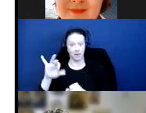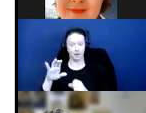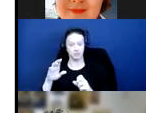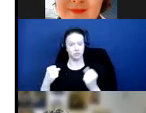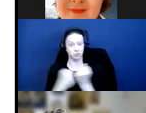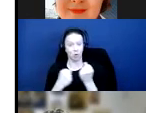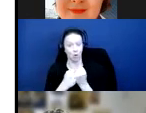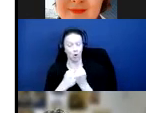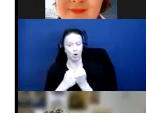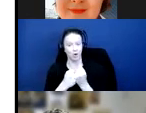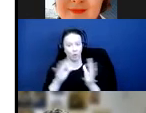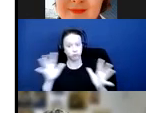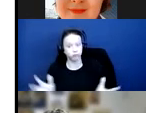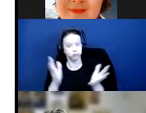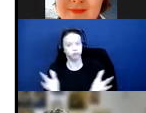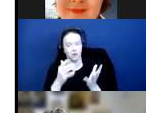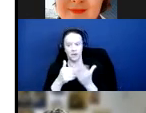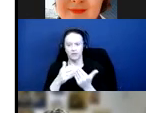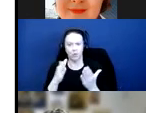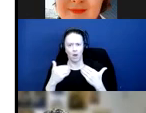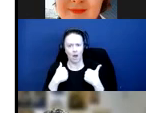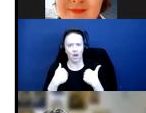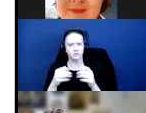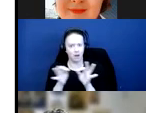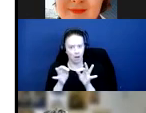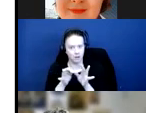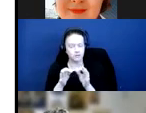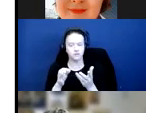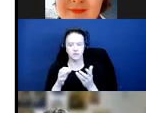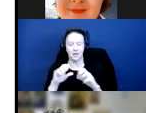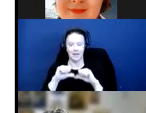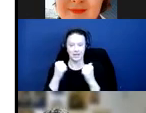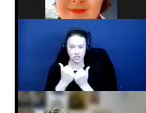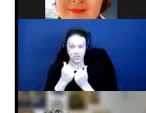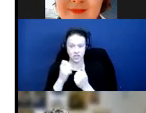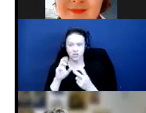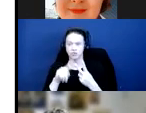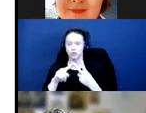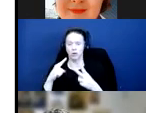That even though there's a cost agencies or legislators